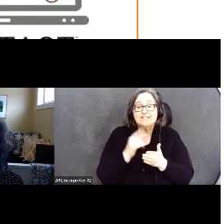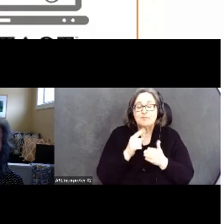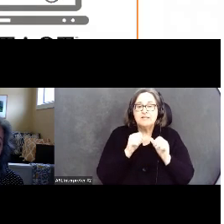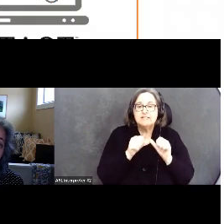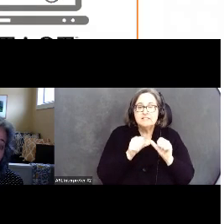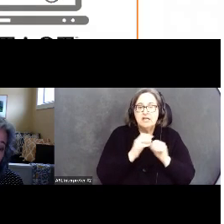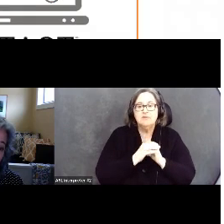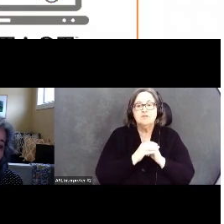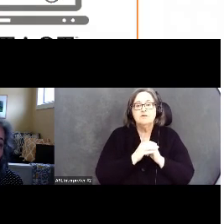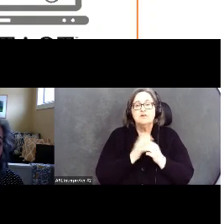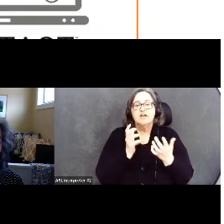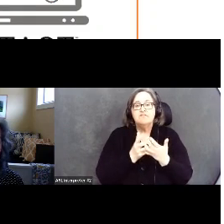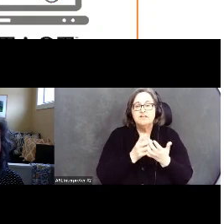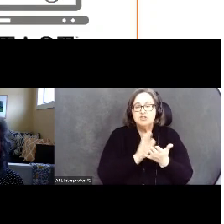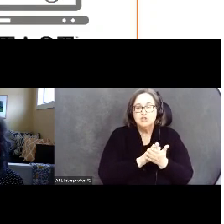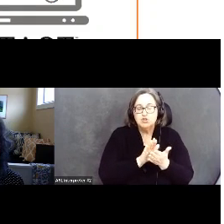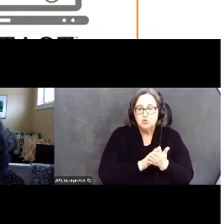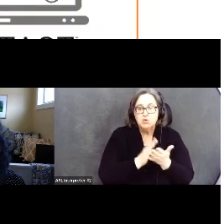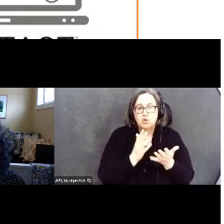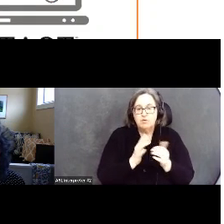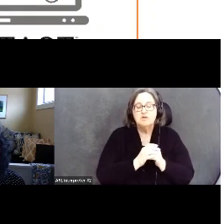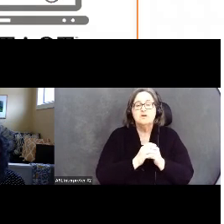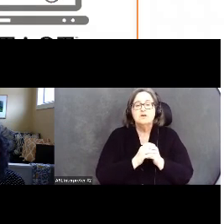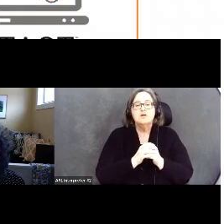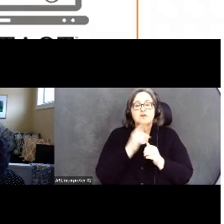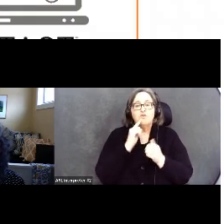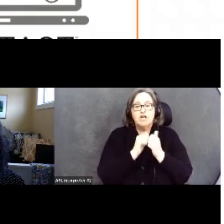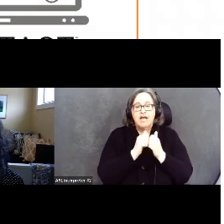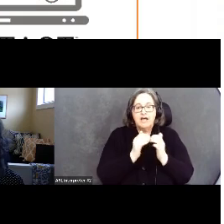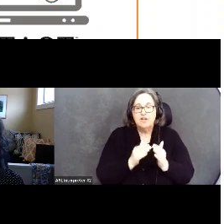that is fit for the schools already, that is for an athlete or a nonathlete,